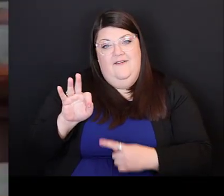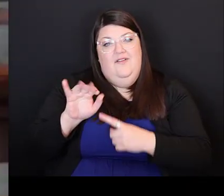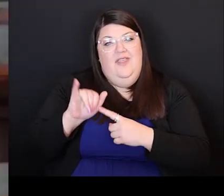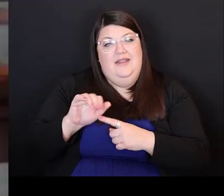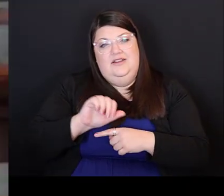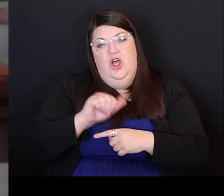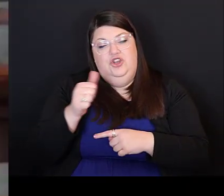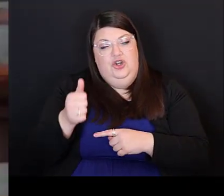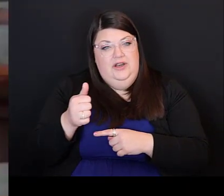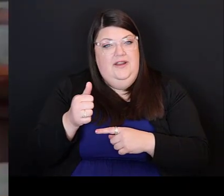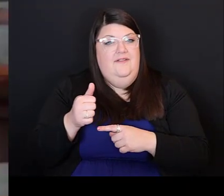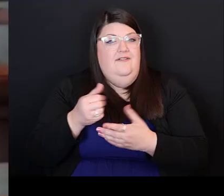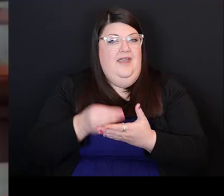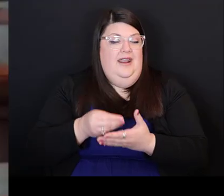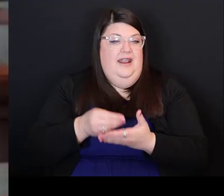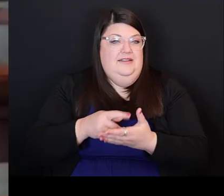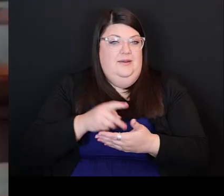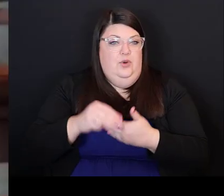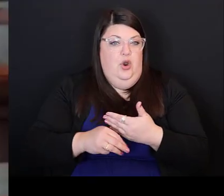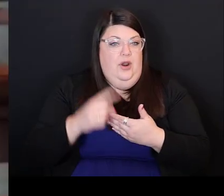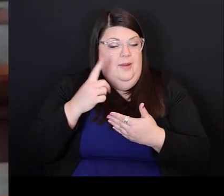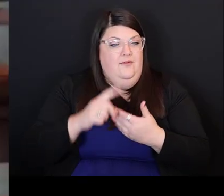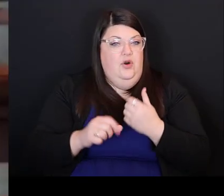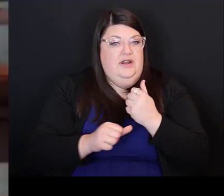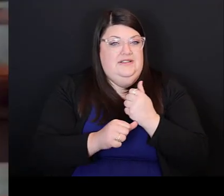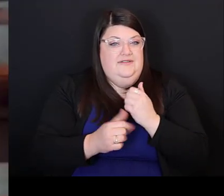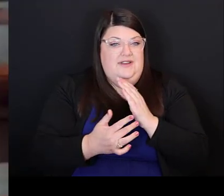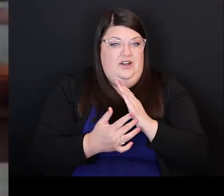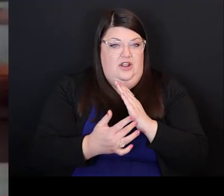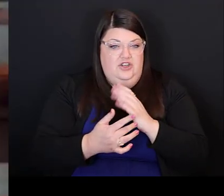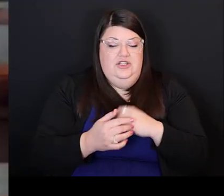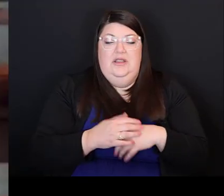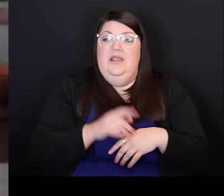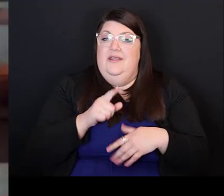PATF is an alternative financing program for assistive technology.